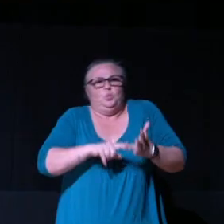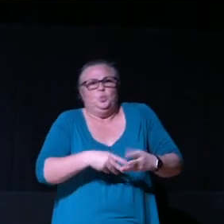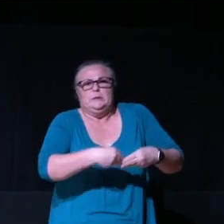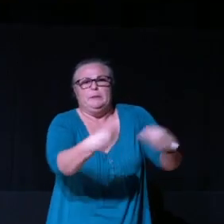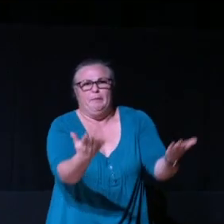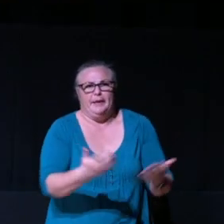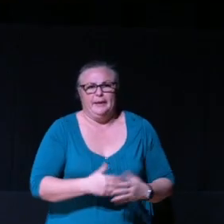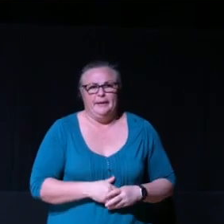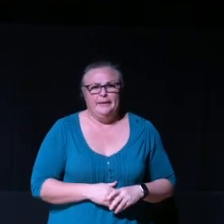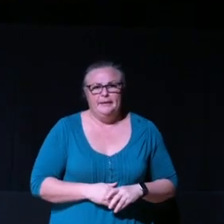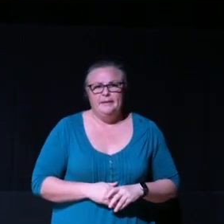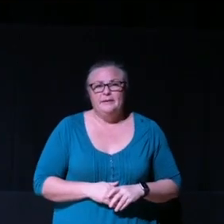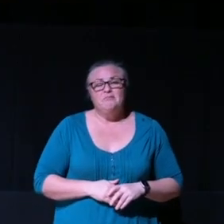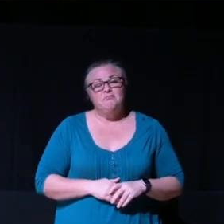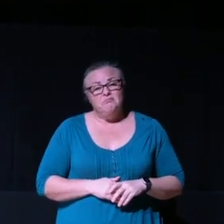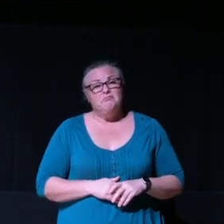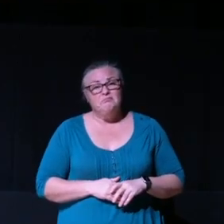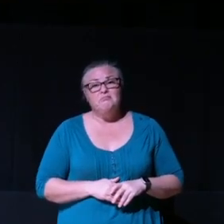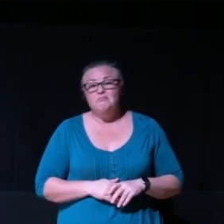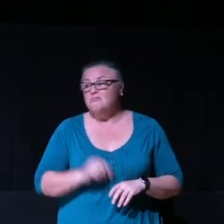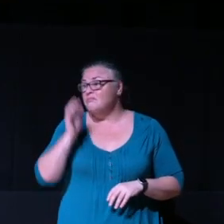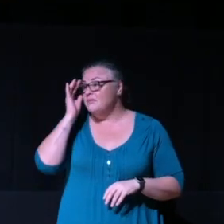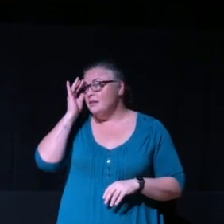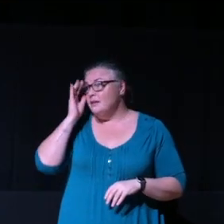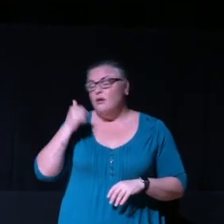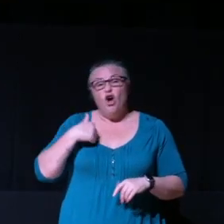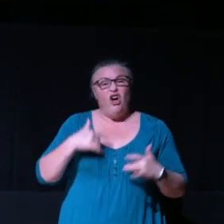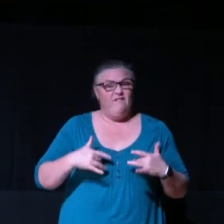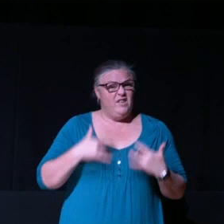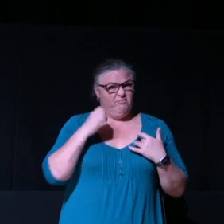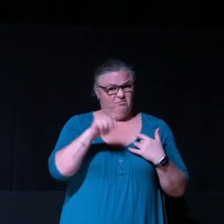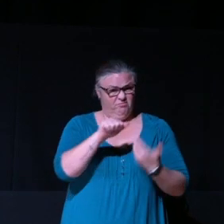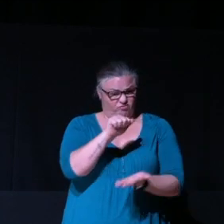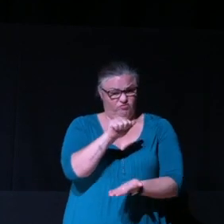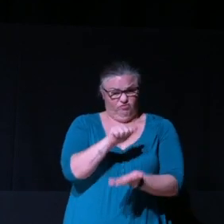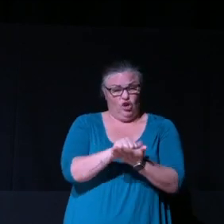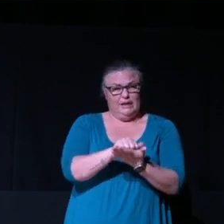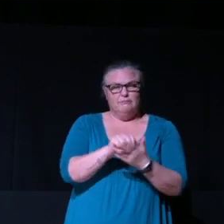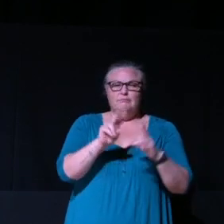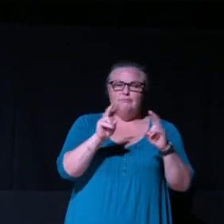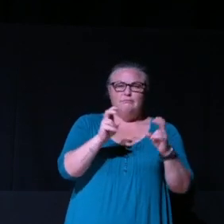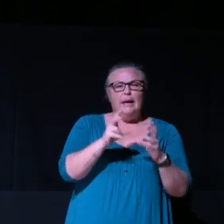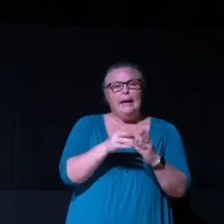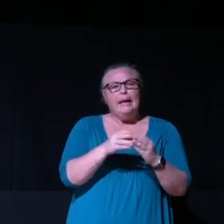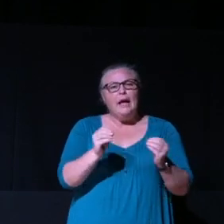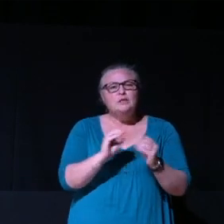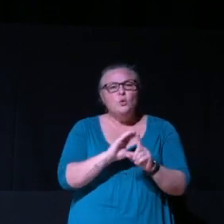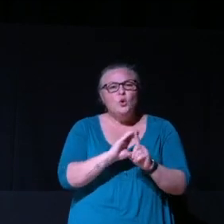cancel culture happened largely just after that. And governments are doing something about it. I mean, Kevin Rudd had a gotcha moment on